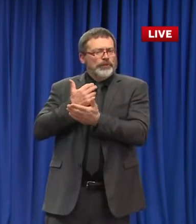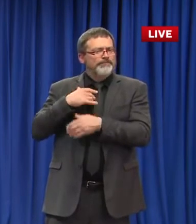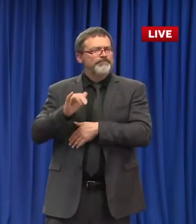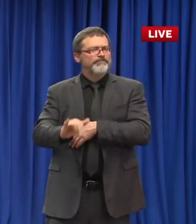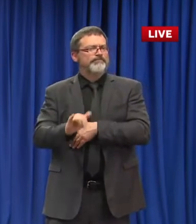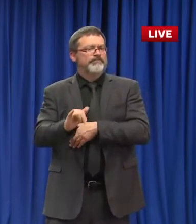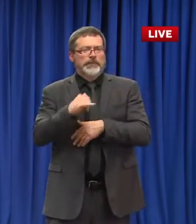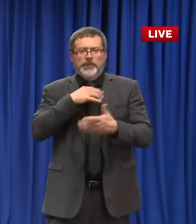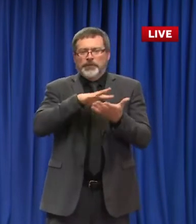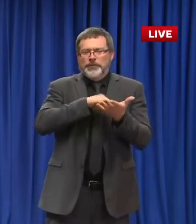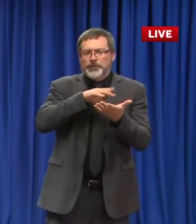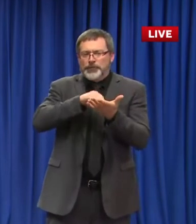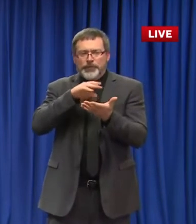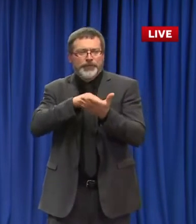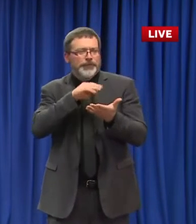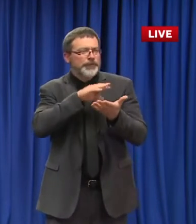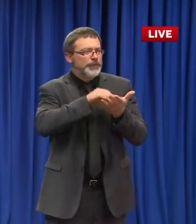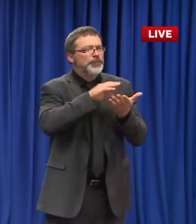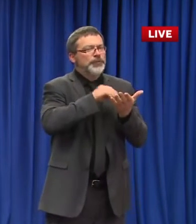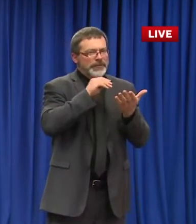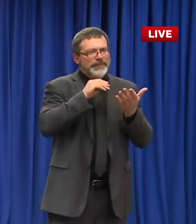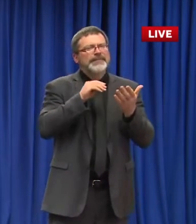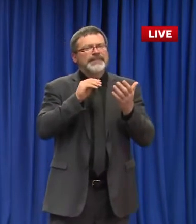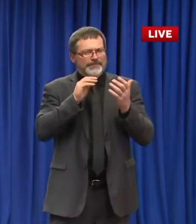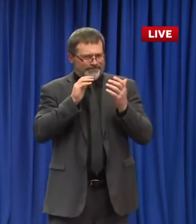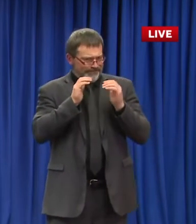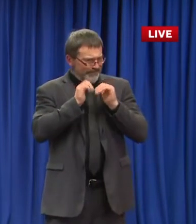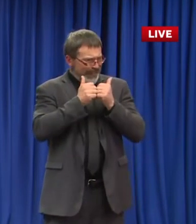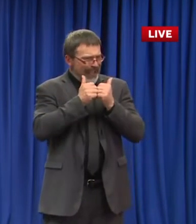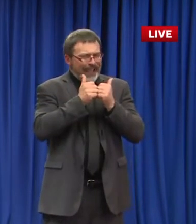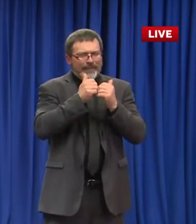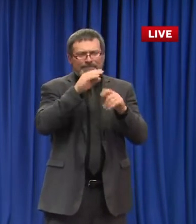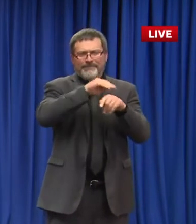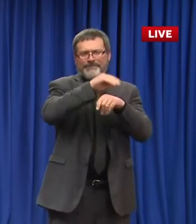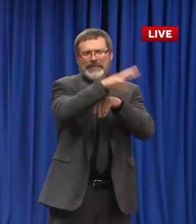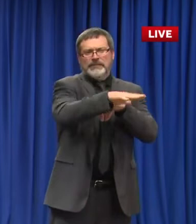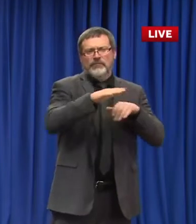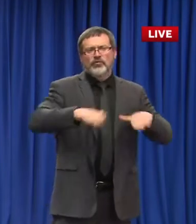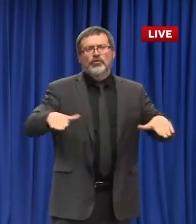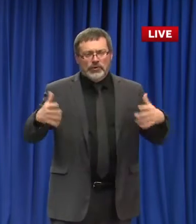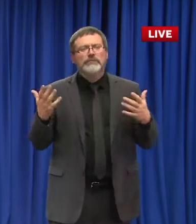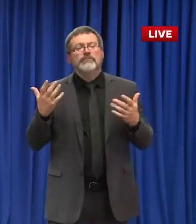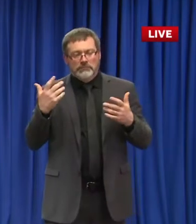BUT AGAIN, WE’RE STILL LEARNING ABOUT THIS VIRUS AS WELL AS IT SPREADS AROUND THE GLOBE.